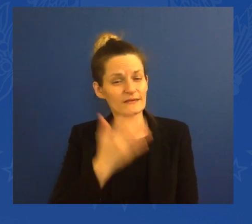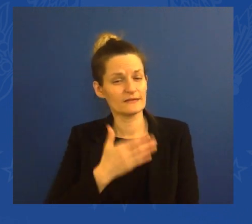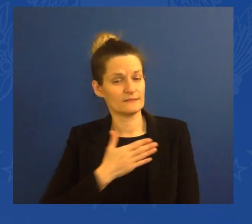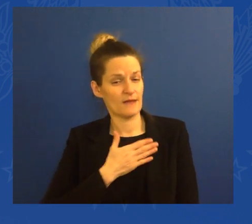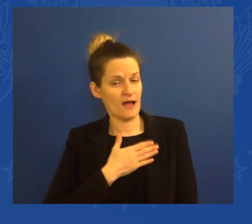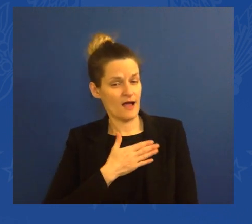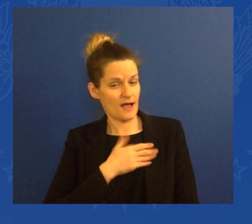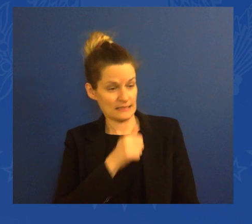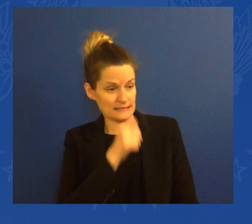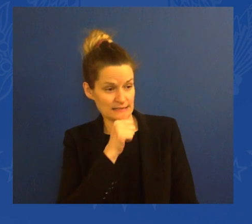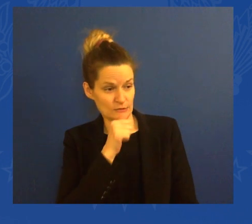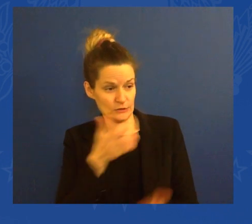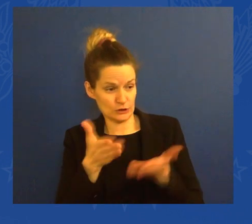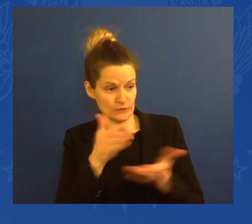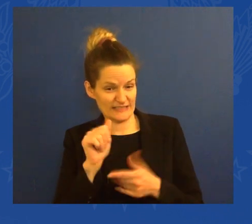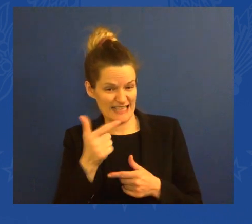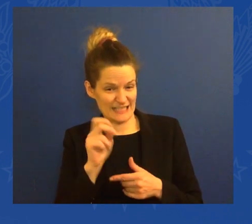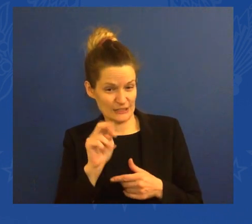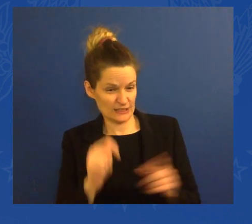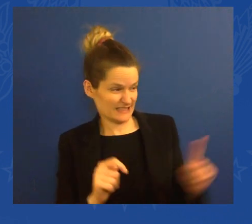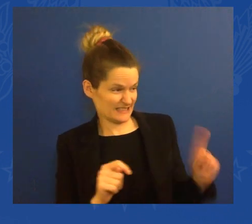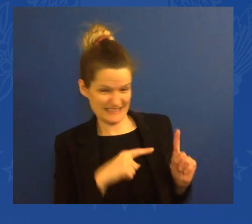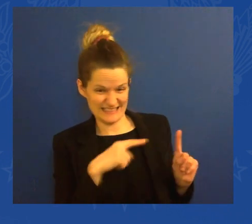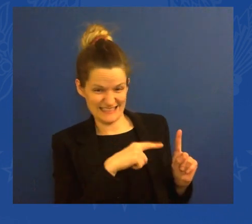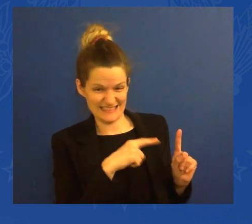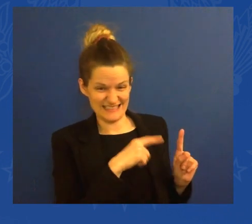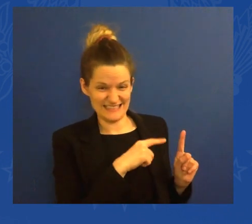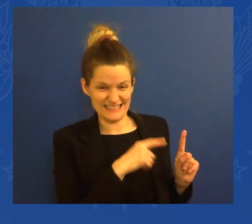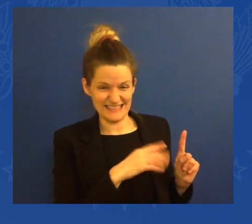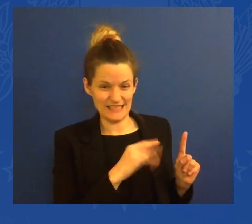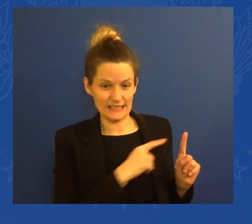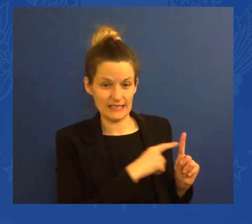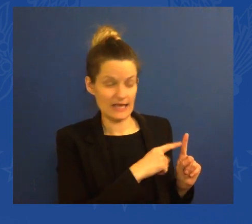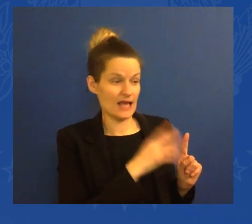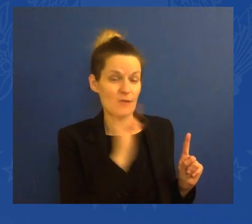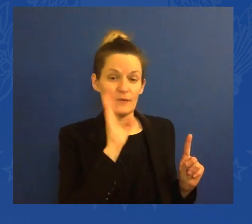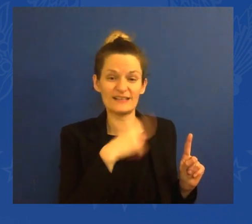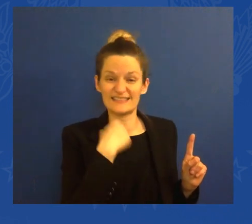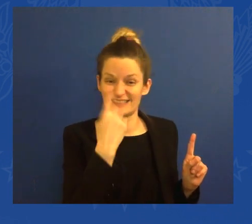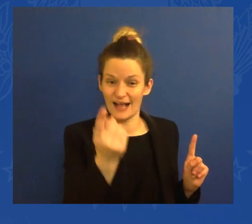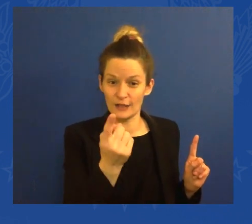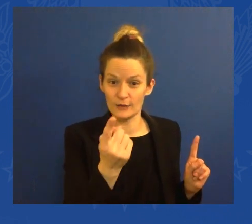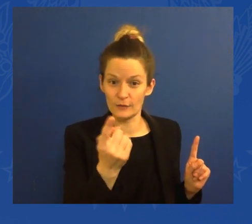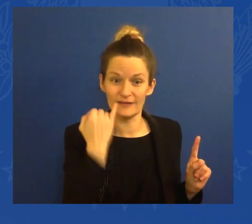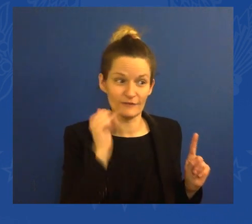Thank you. Thank you.